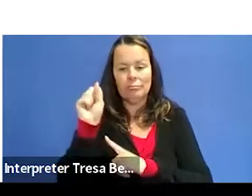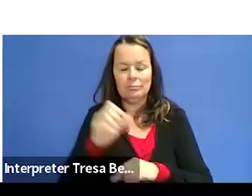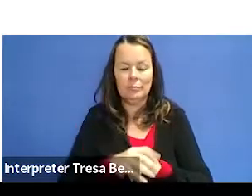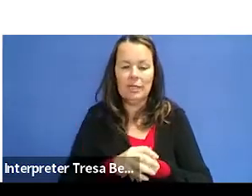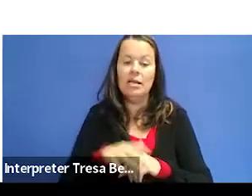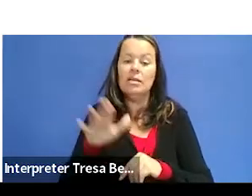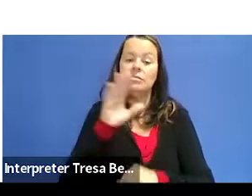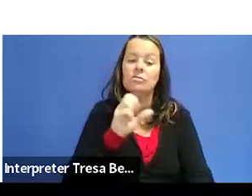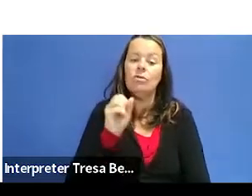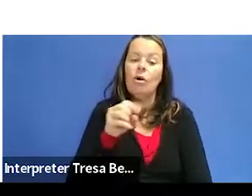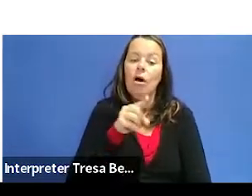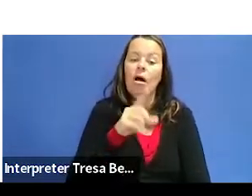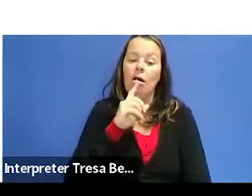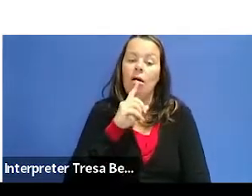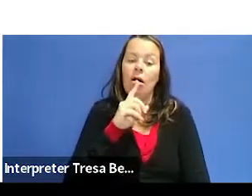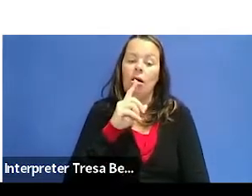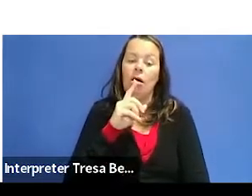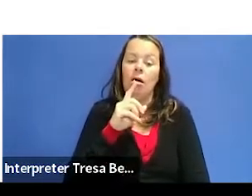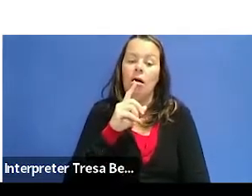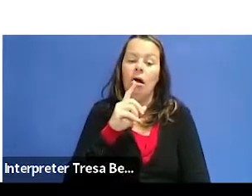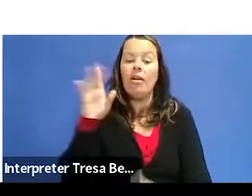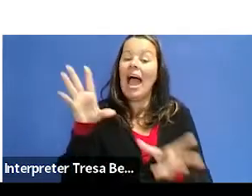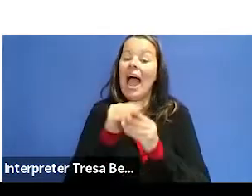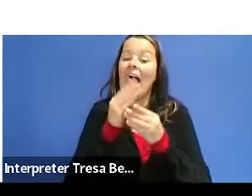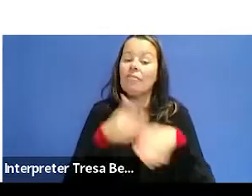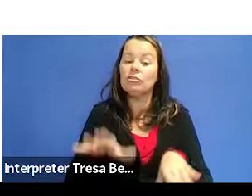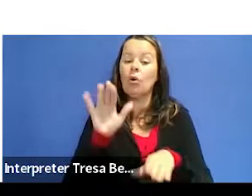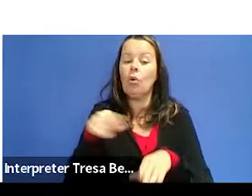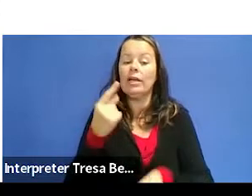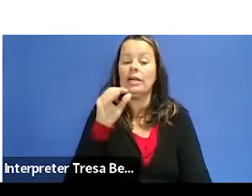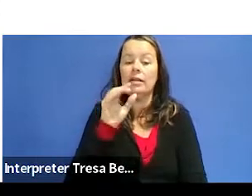On average, it was only 0.2 failures per page.